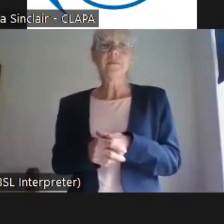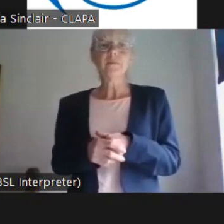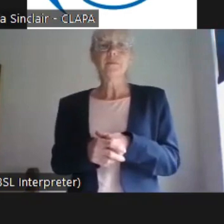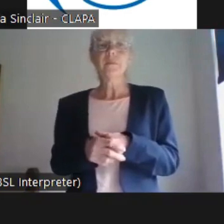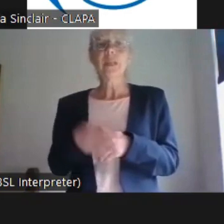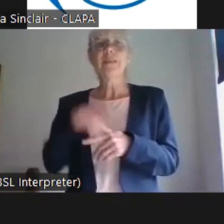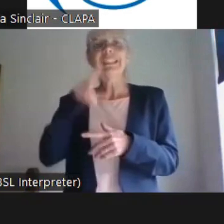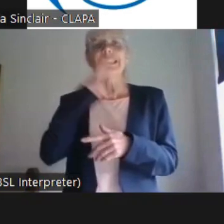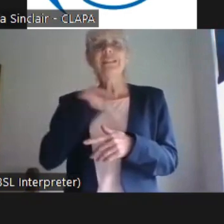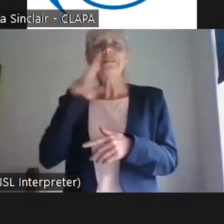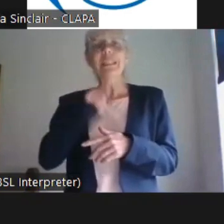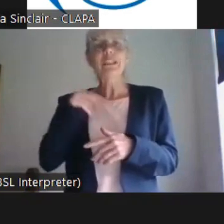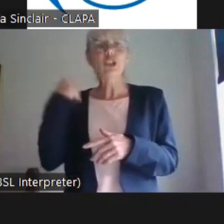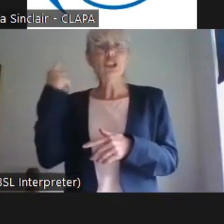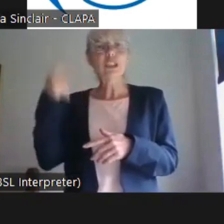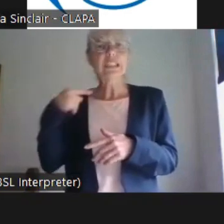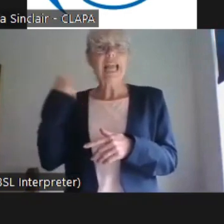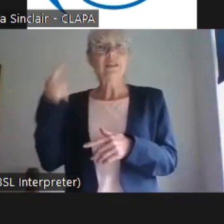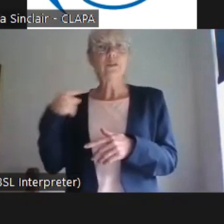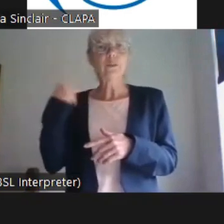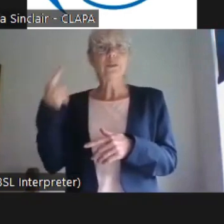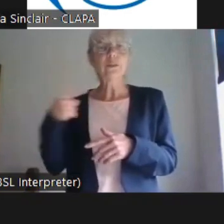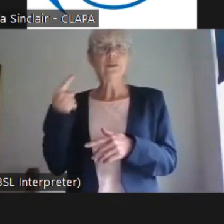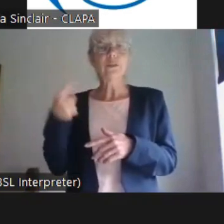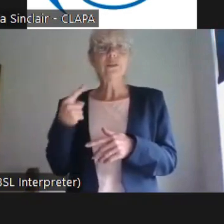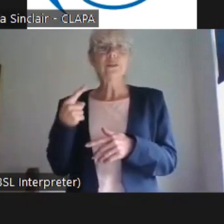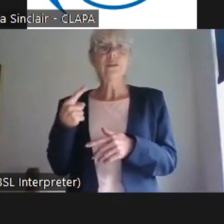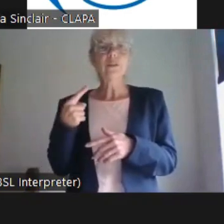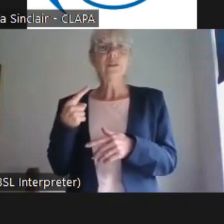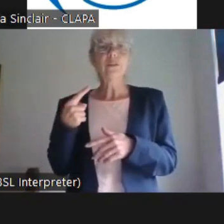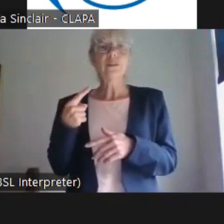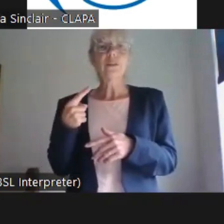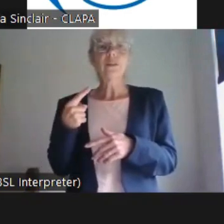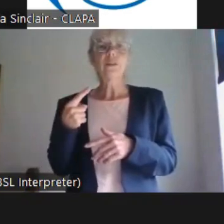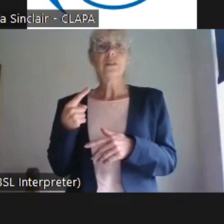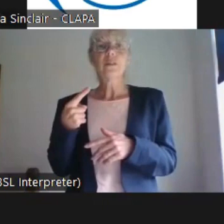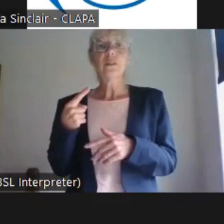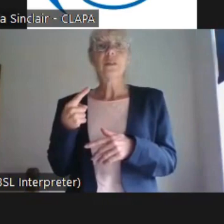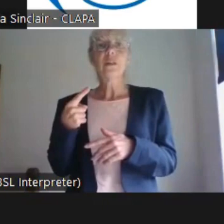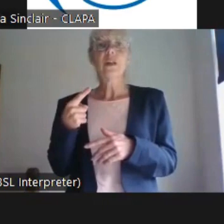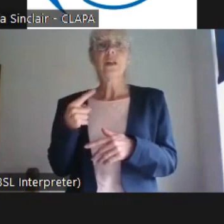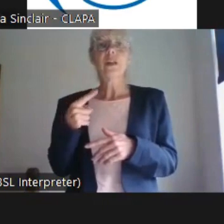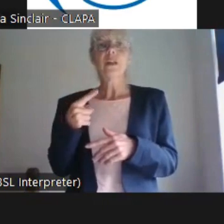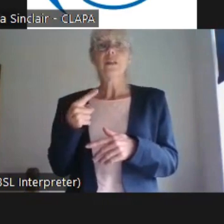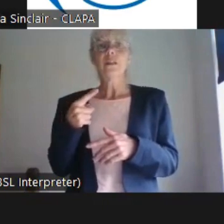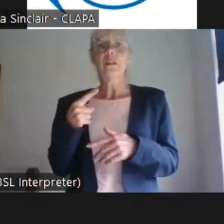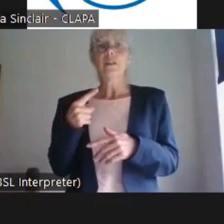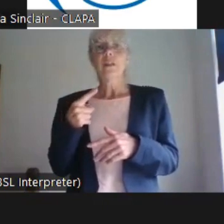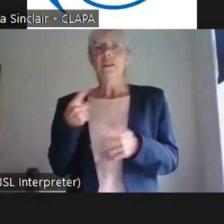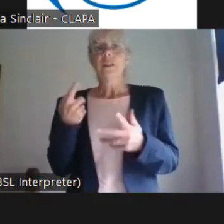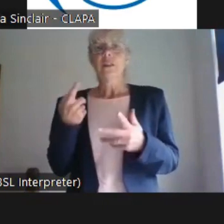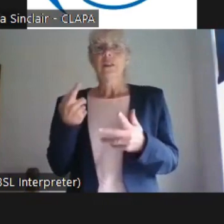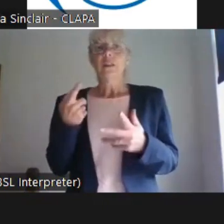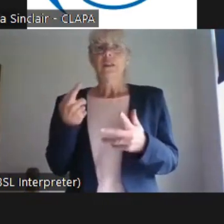and what I often say is hold things up to your mouth so let's skip use the example of ball again